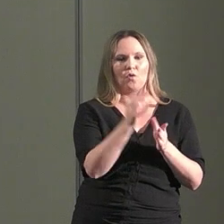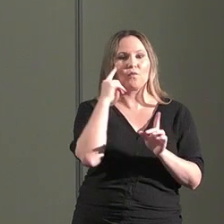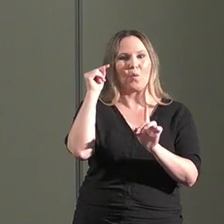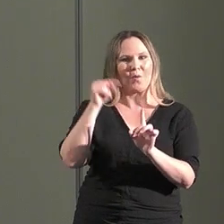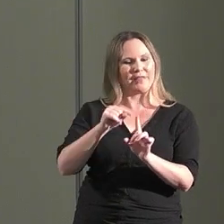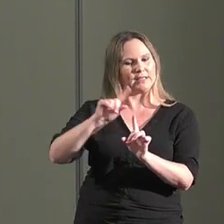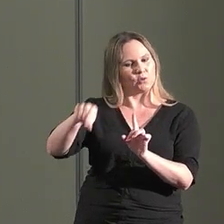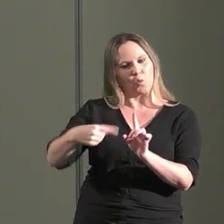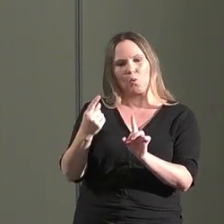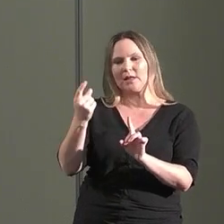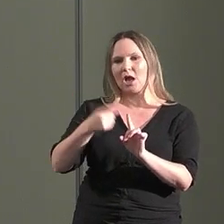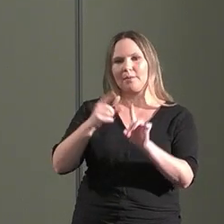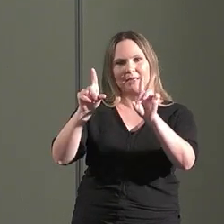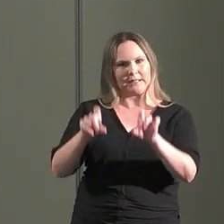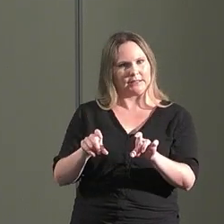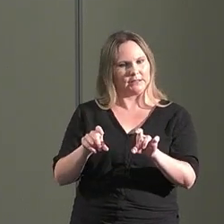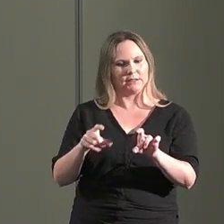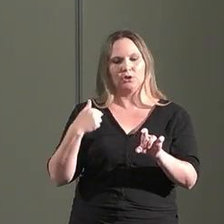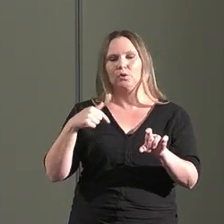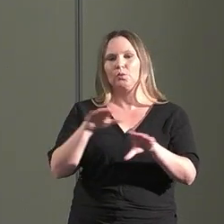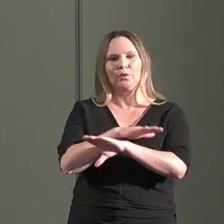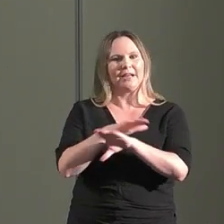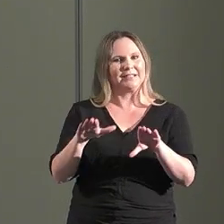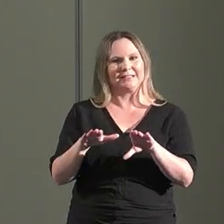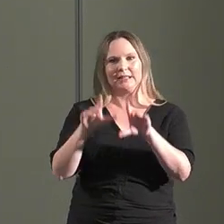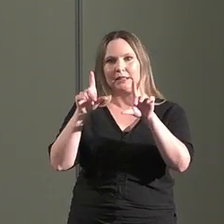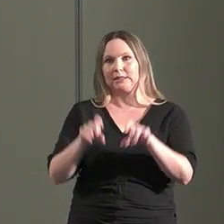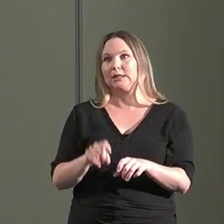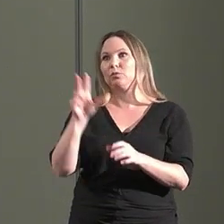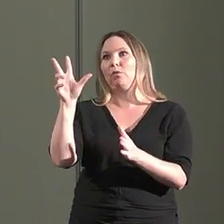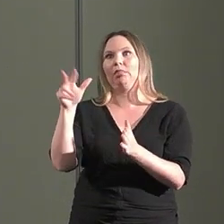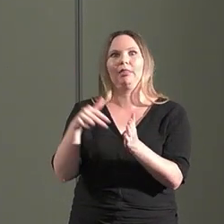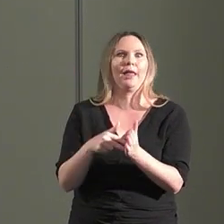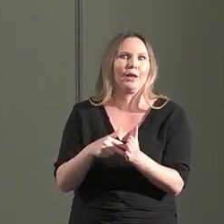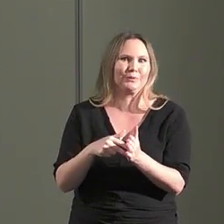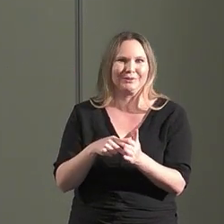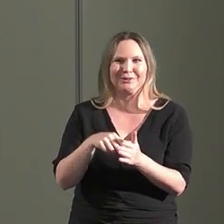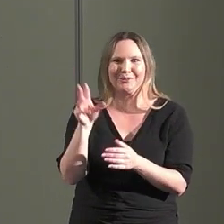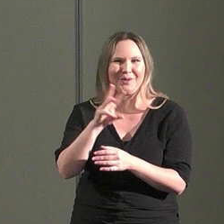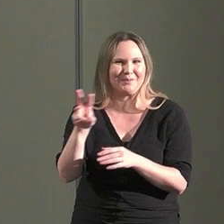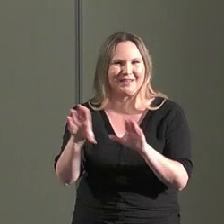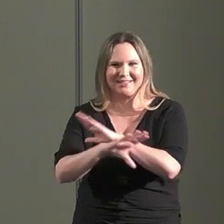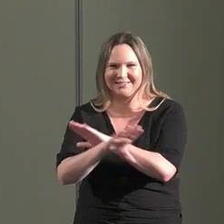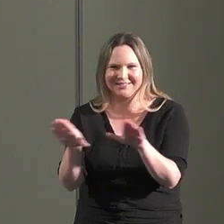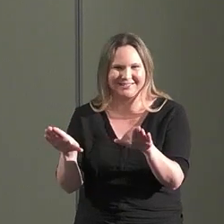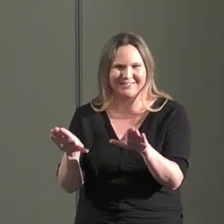testing one not test 3 thousand whatever websites. Manually.